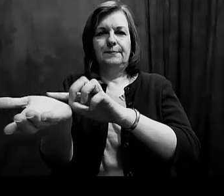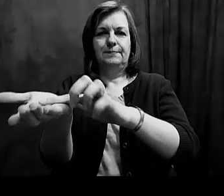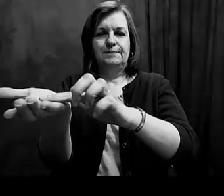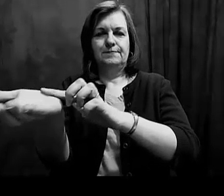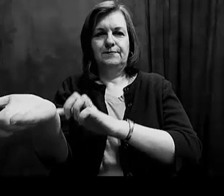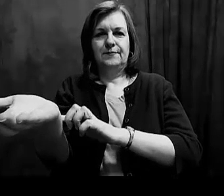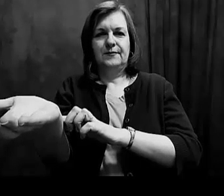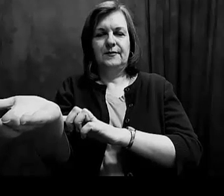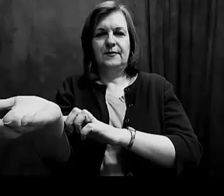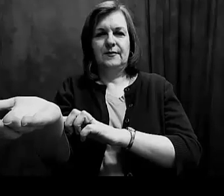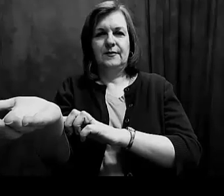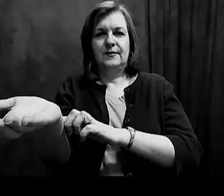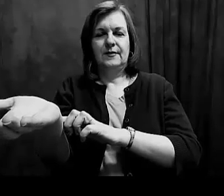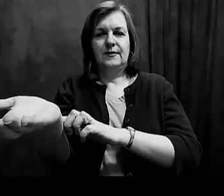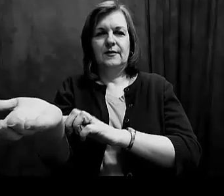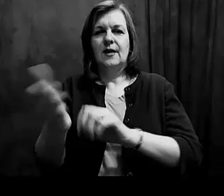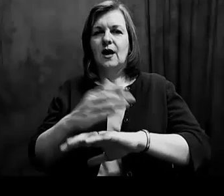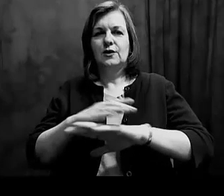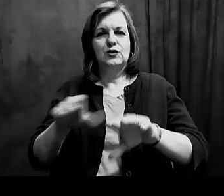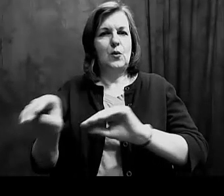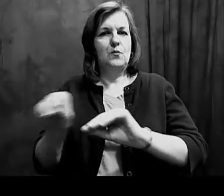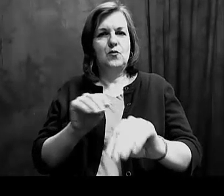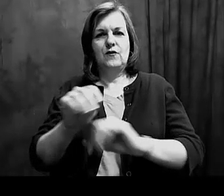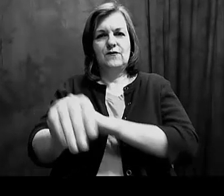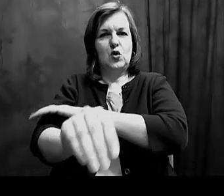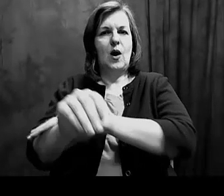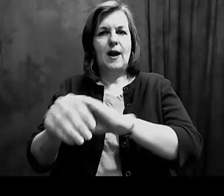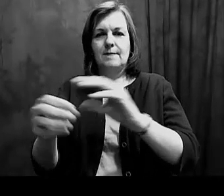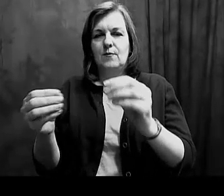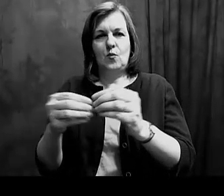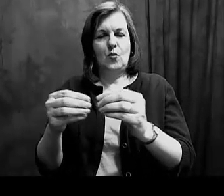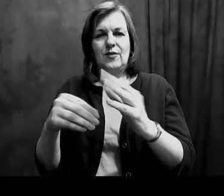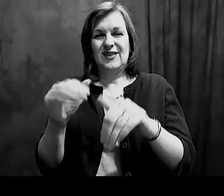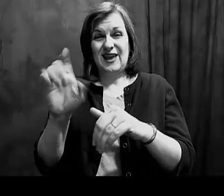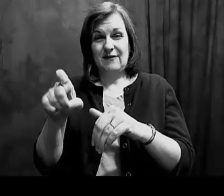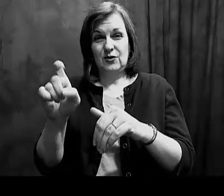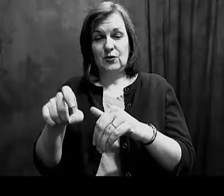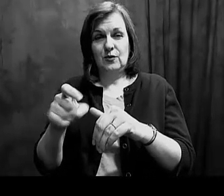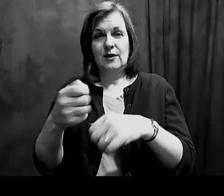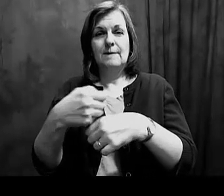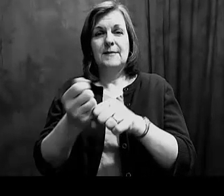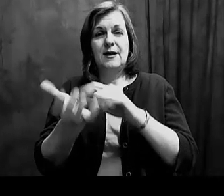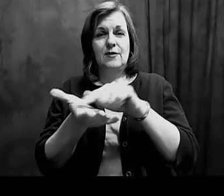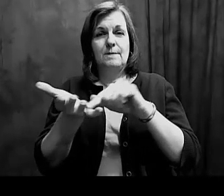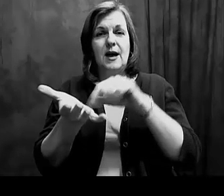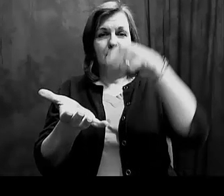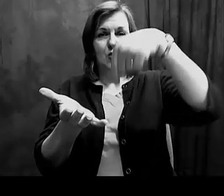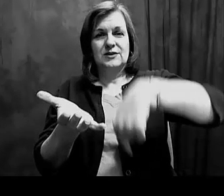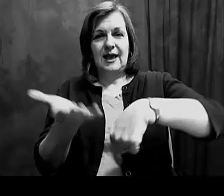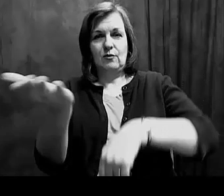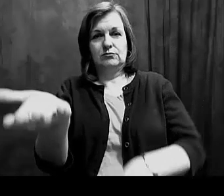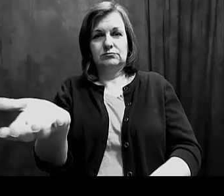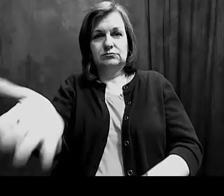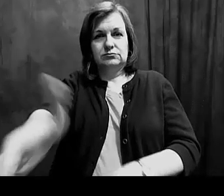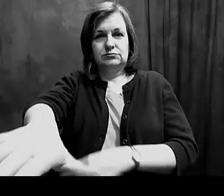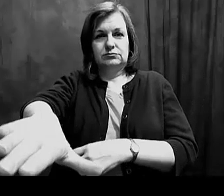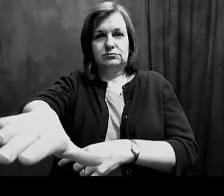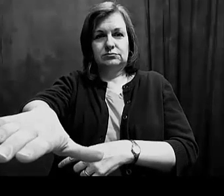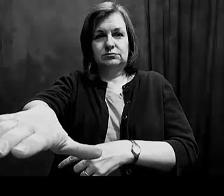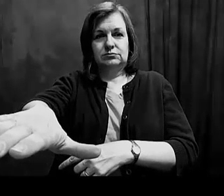without moving your arm any more than you have to make your palm go down so its pointed towards the floor